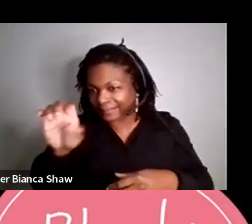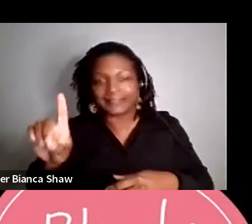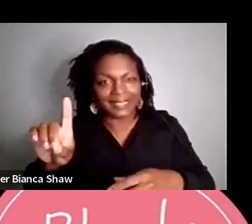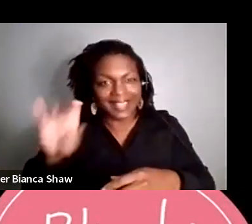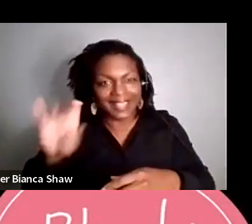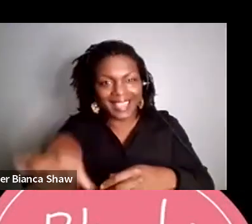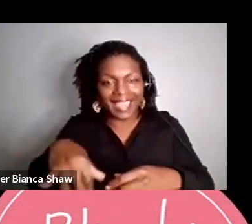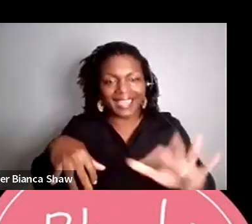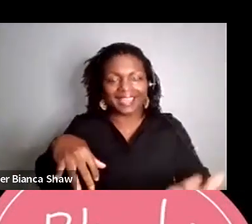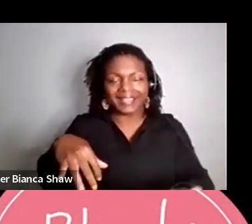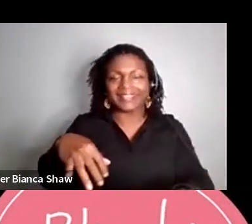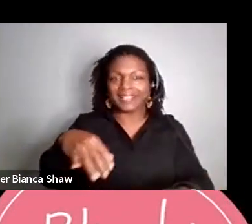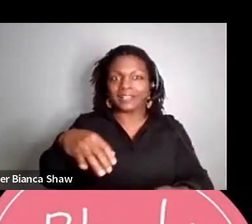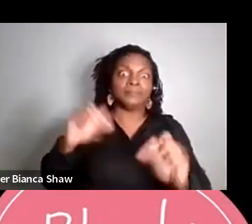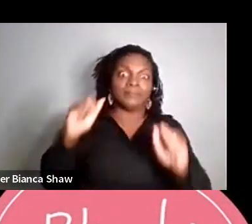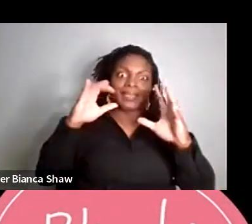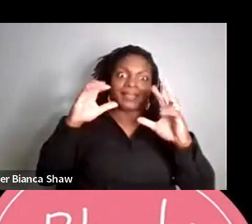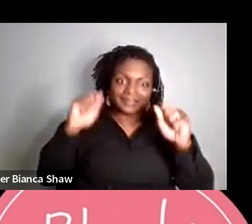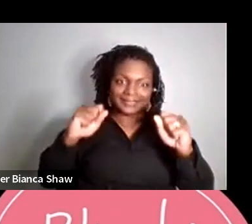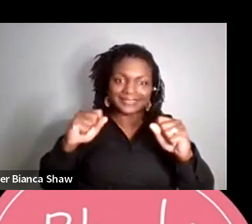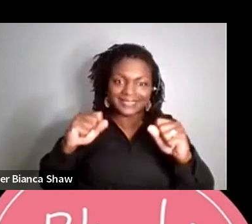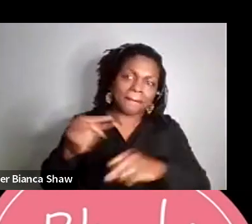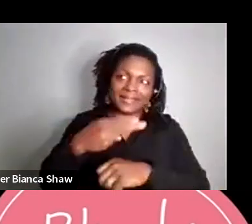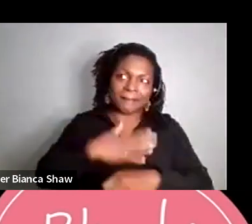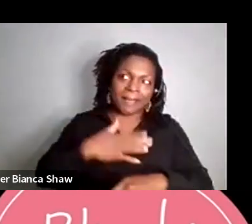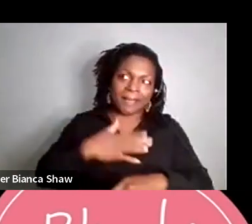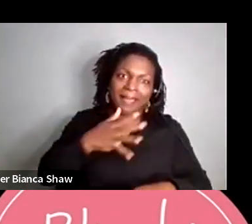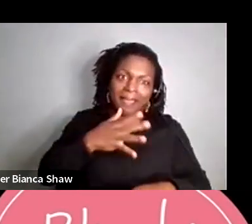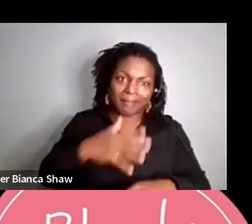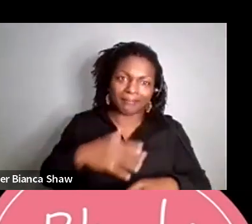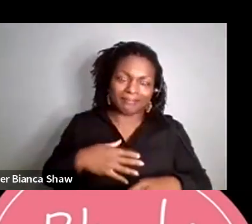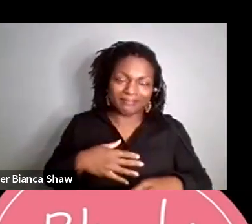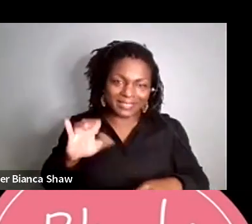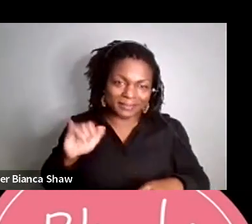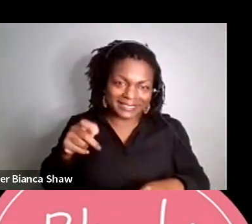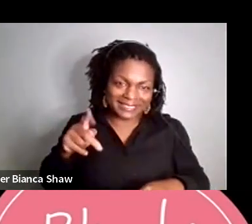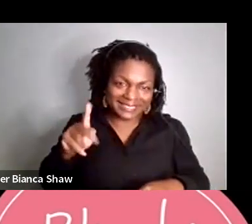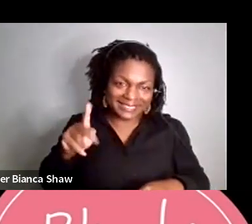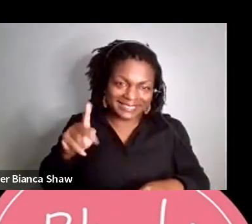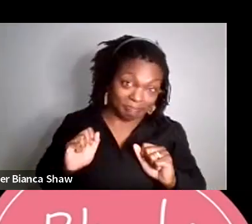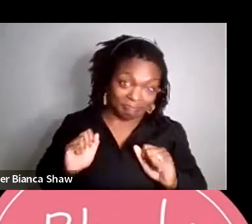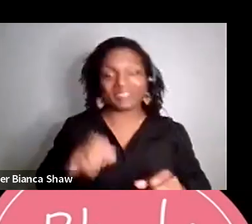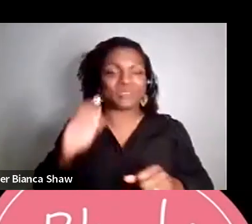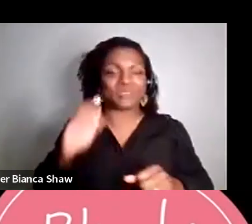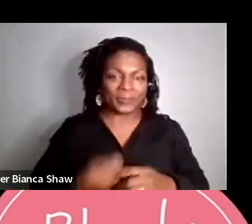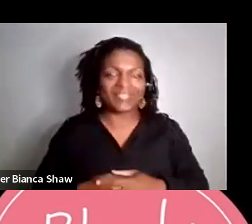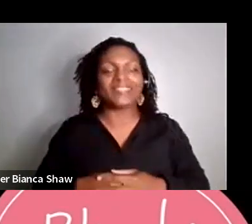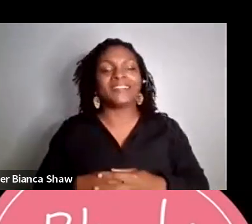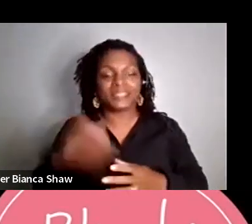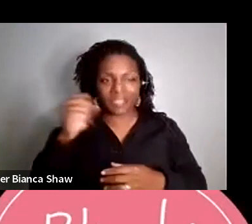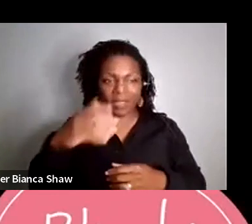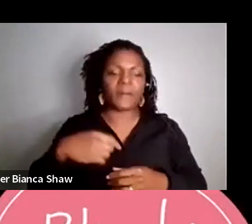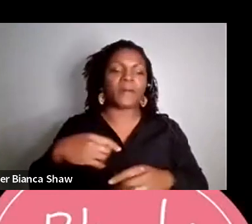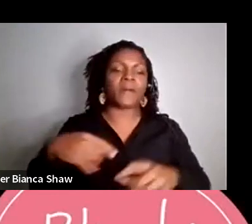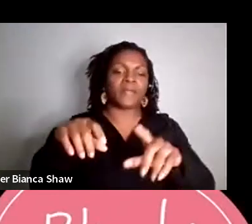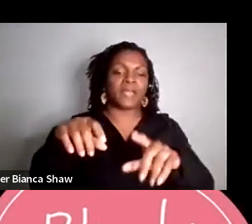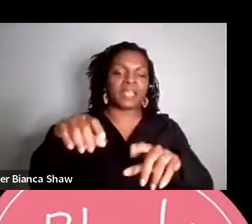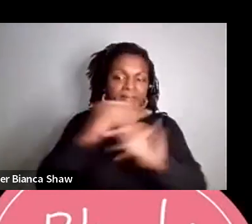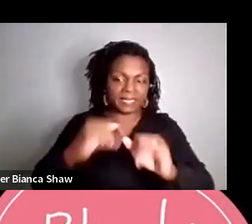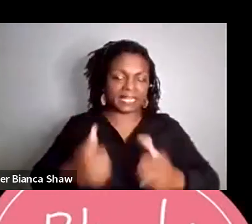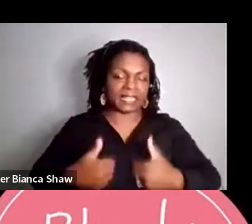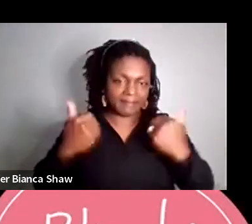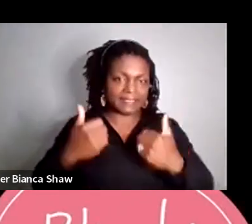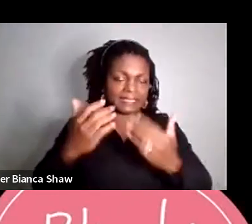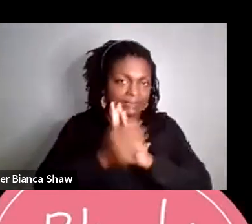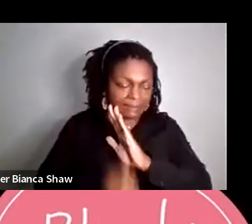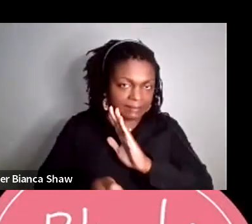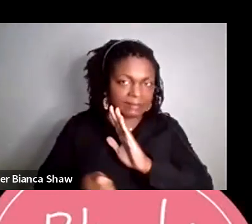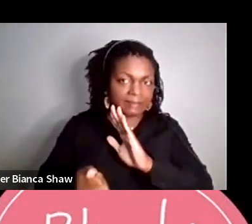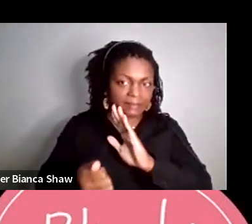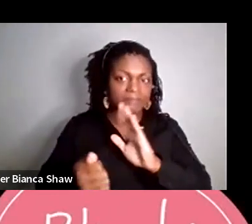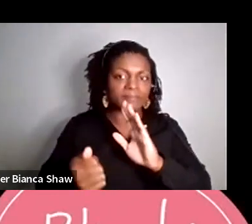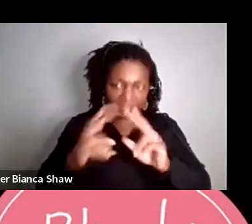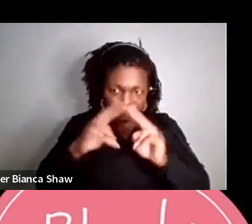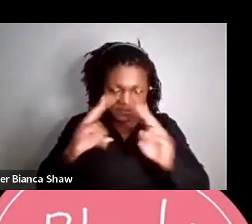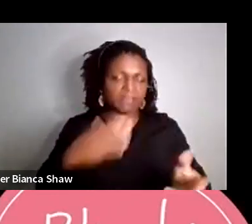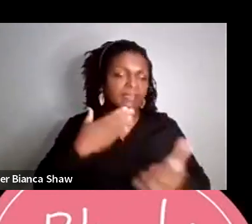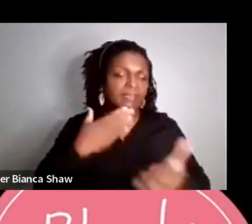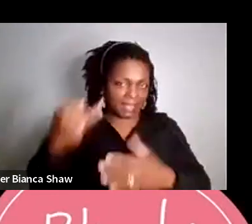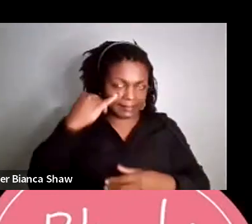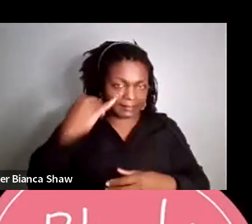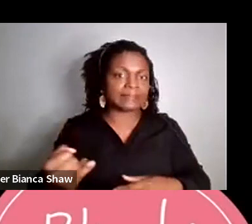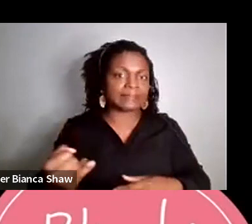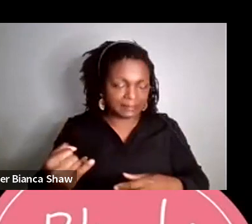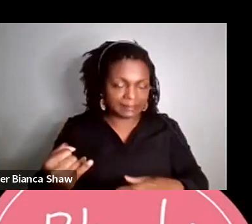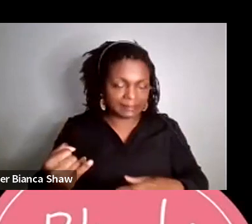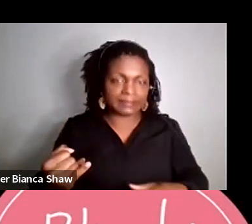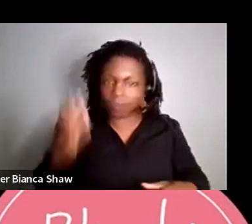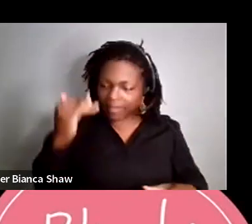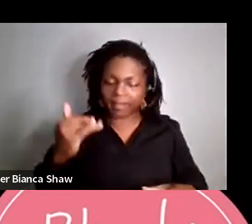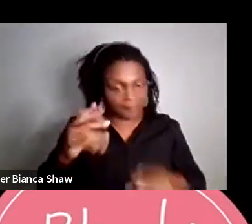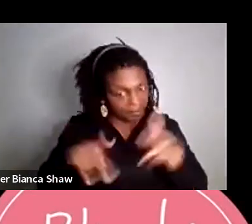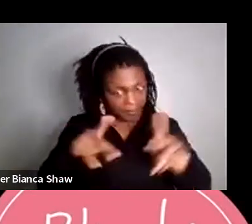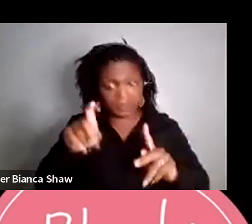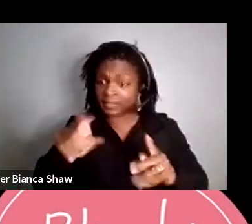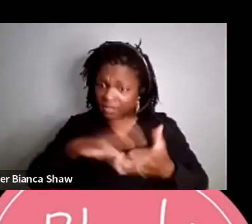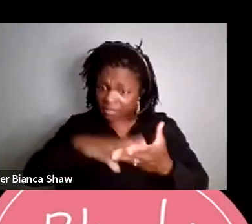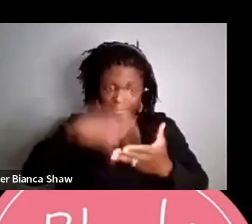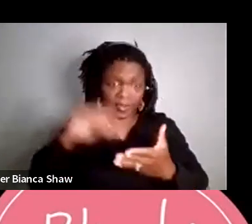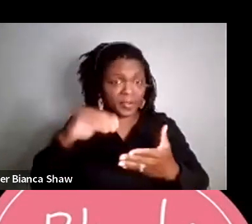My mom and her mom's less piece So that was cool and I see that that the initial living skills it was a very good idea to have, because people need to learn this like whenever they go out.